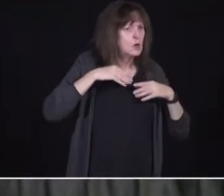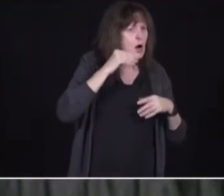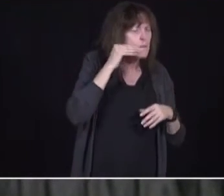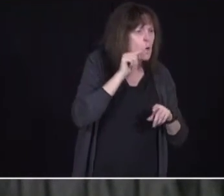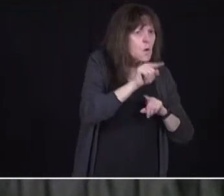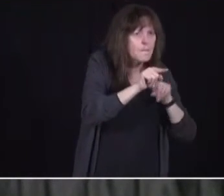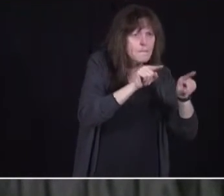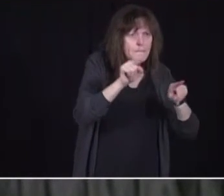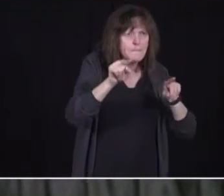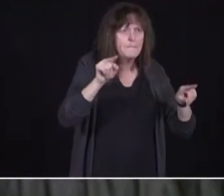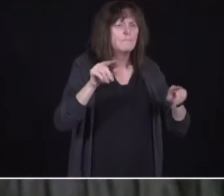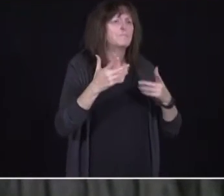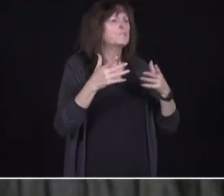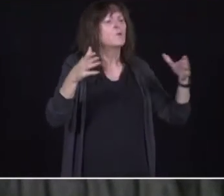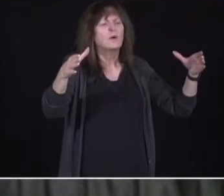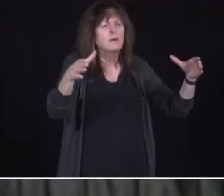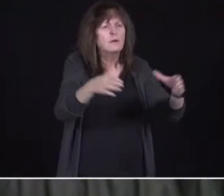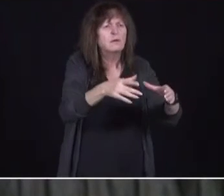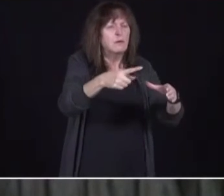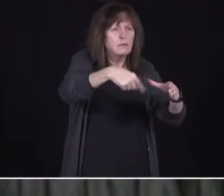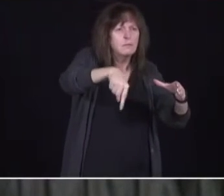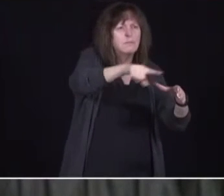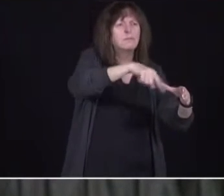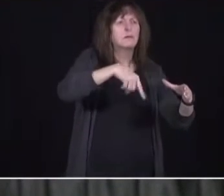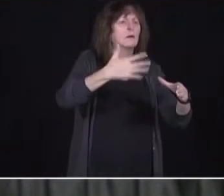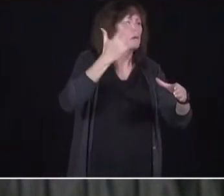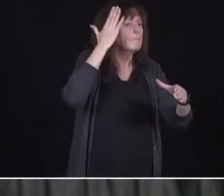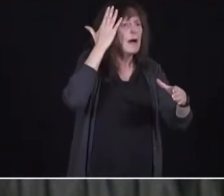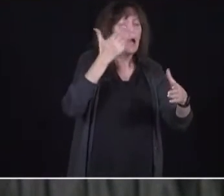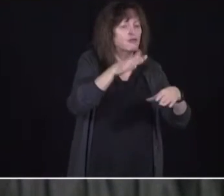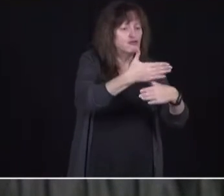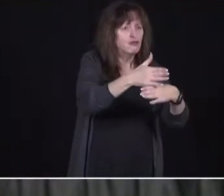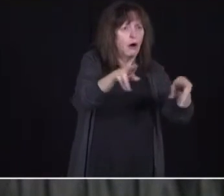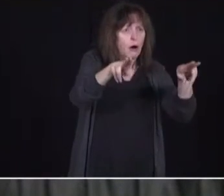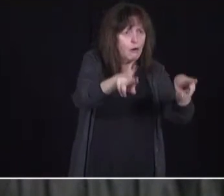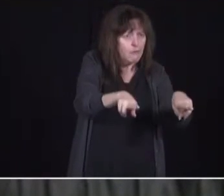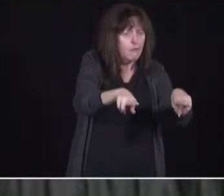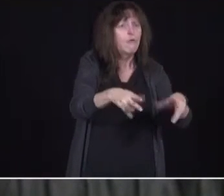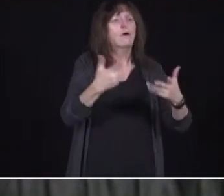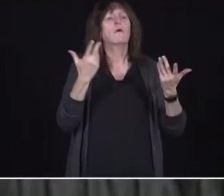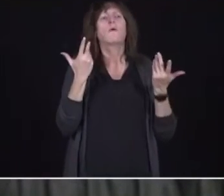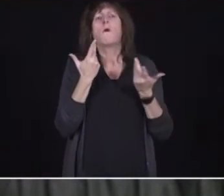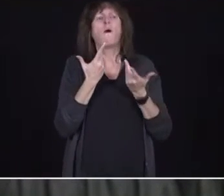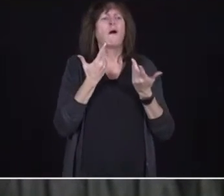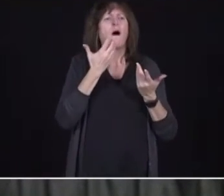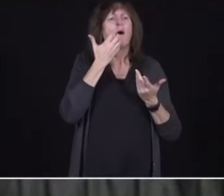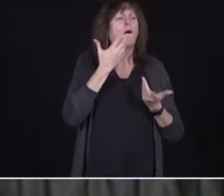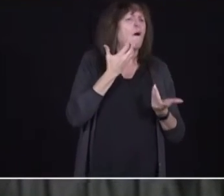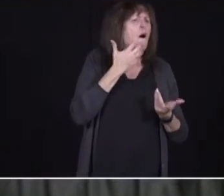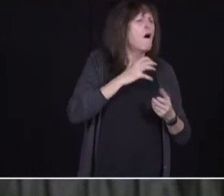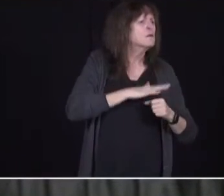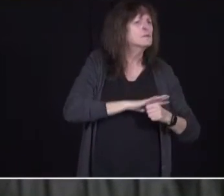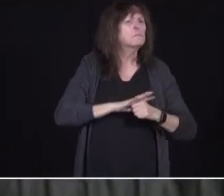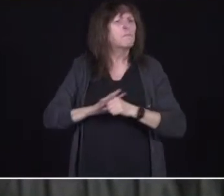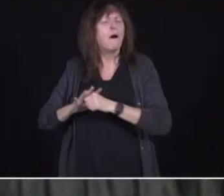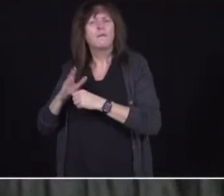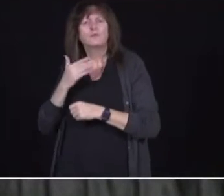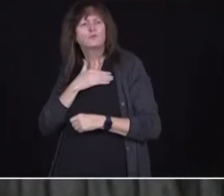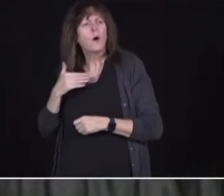clearly we are talking to those in congregate life living and long-term care homes and high risk retirement homes in communal